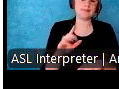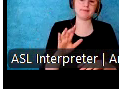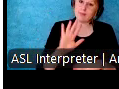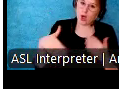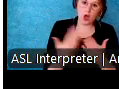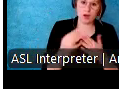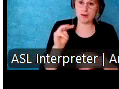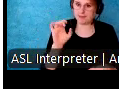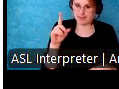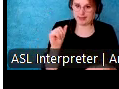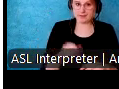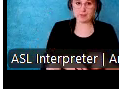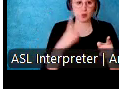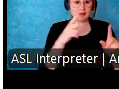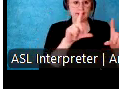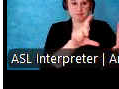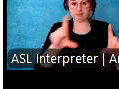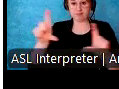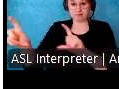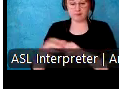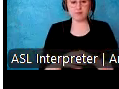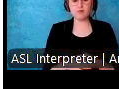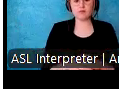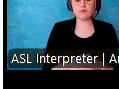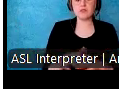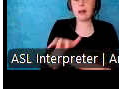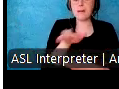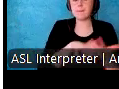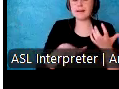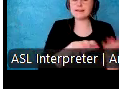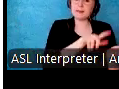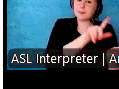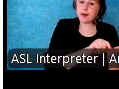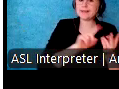which you're seeing on screen now is a mix of print ads and digital ads.